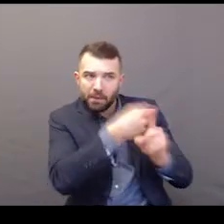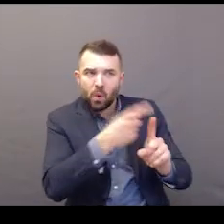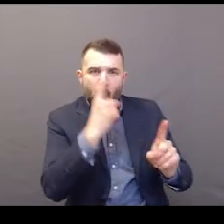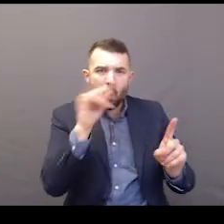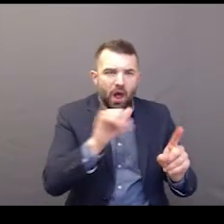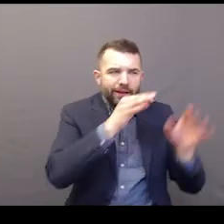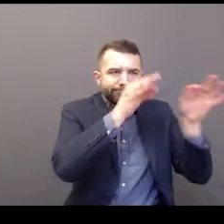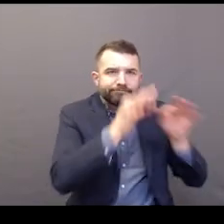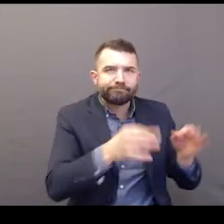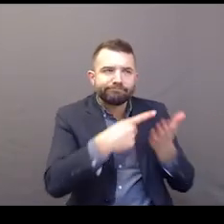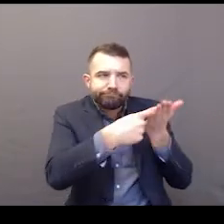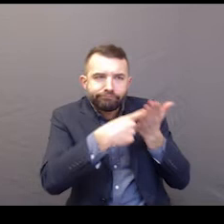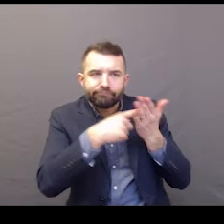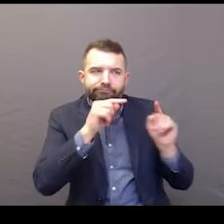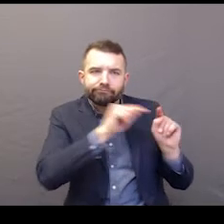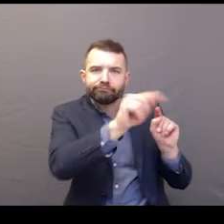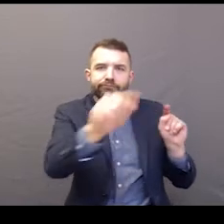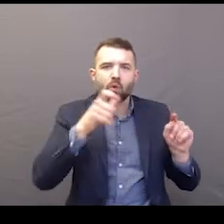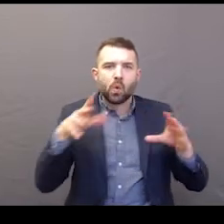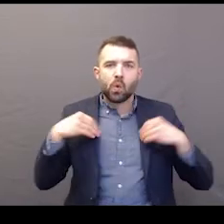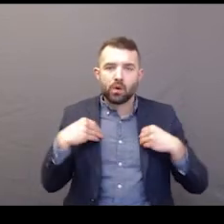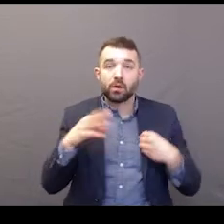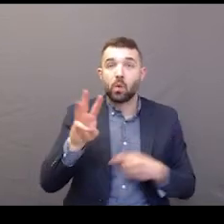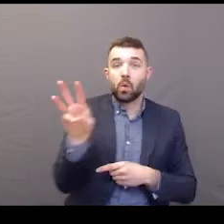This west-side shift entails relocating